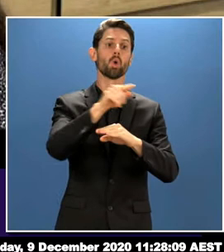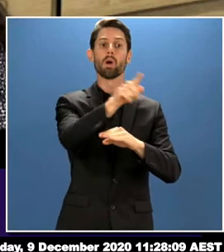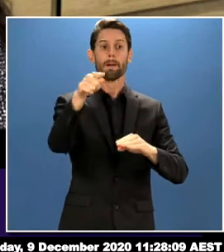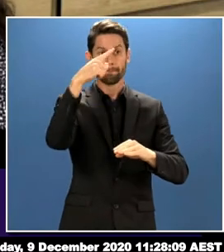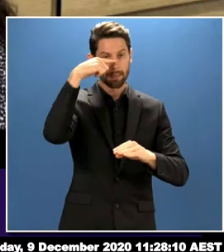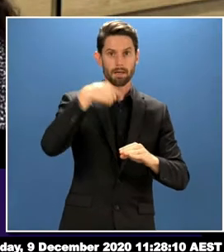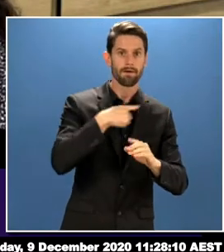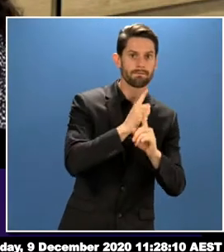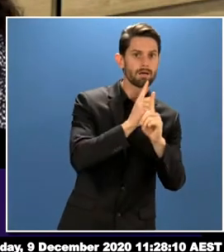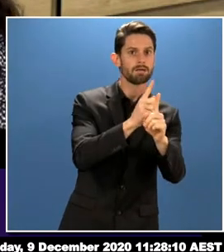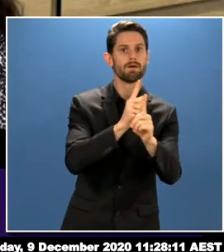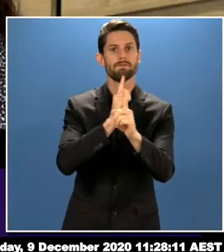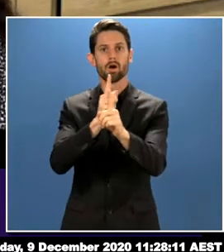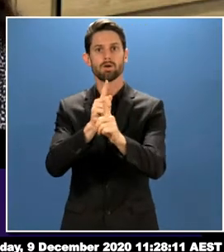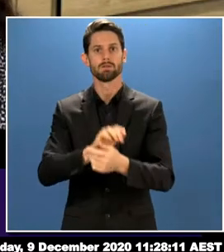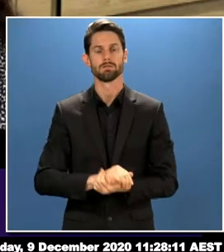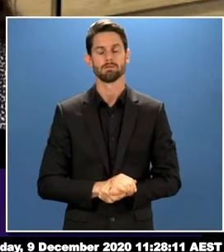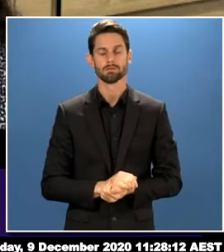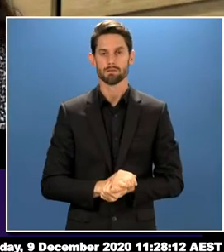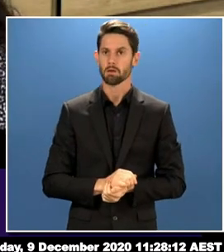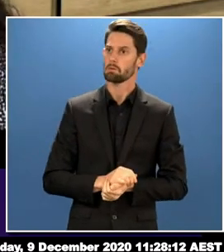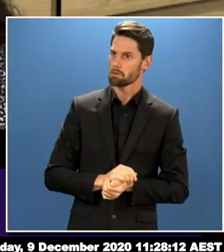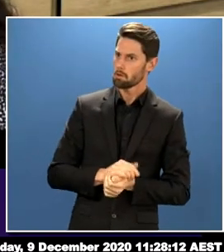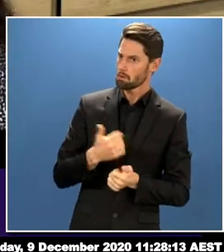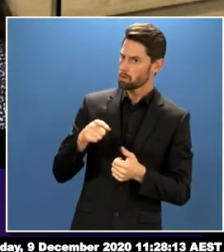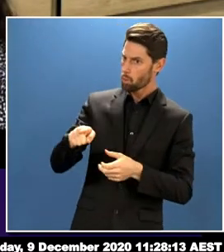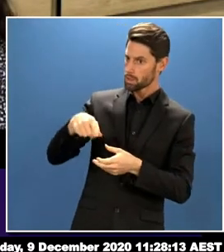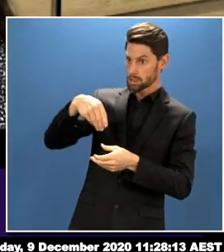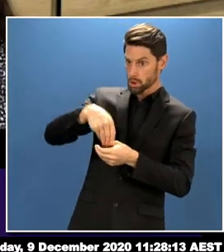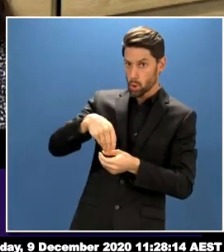So if we look at the internal advice that you provide within